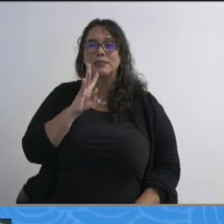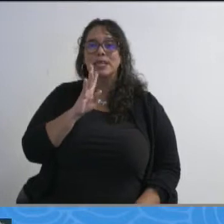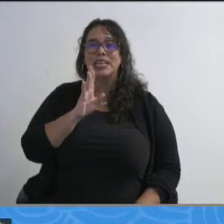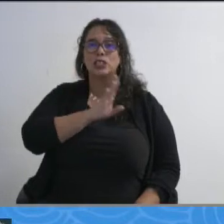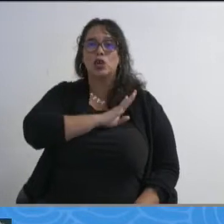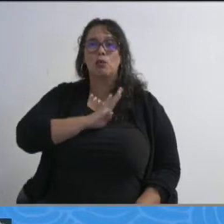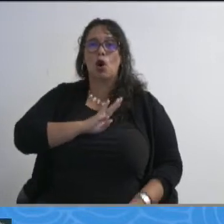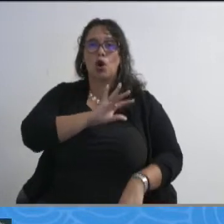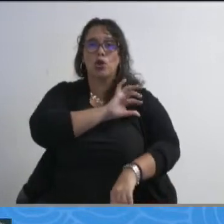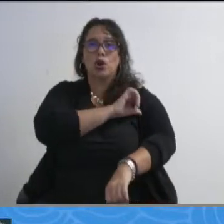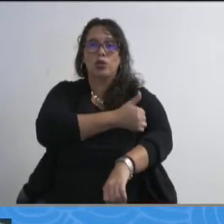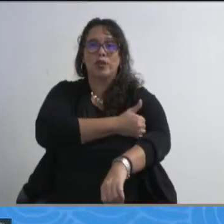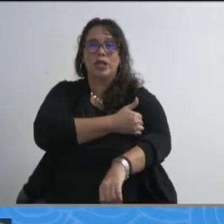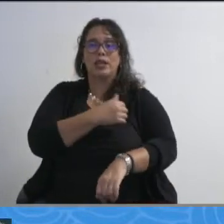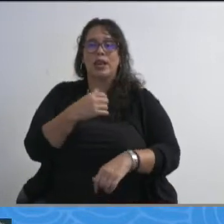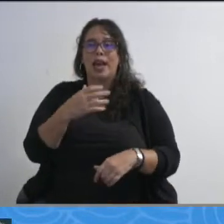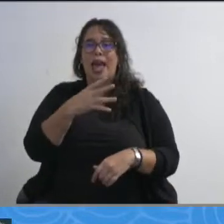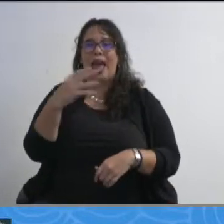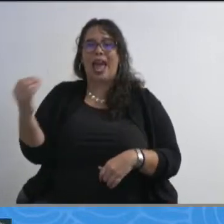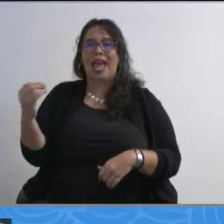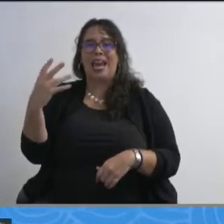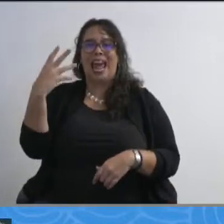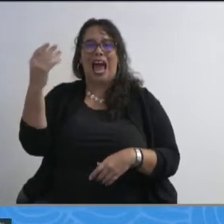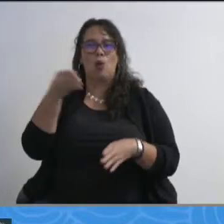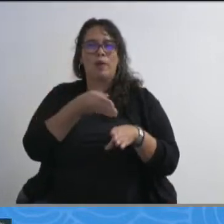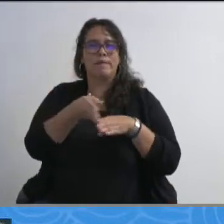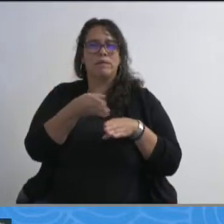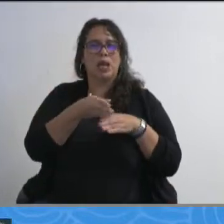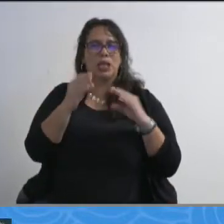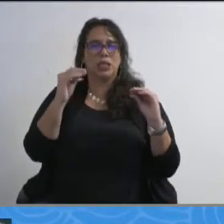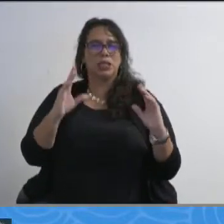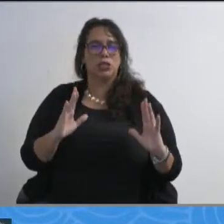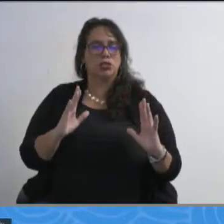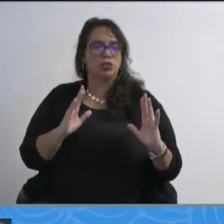out of field teachers who you were saying may be